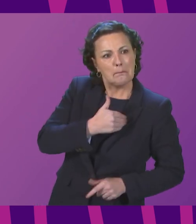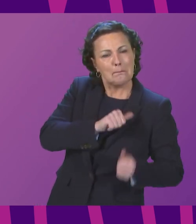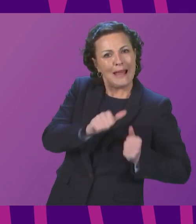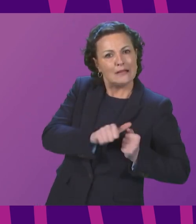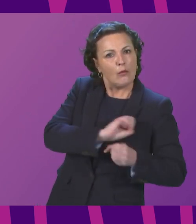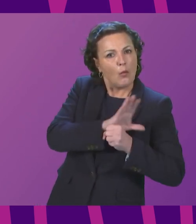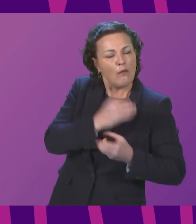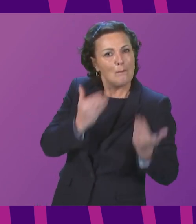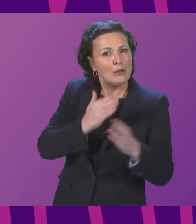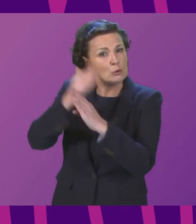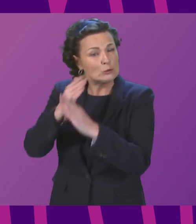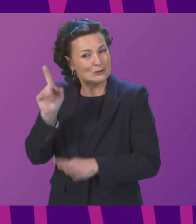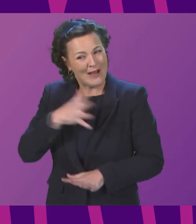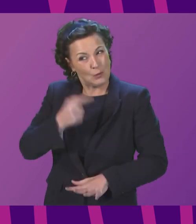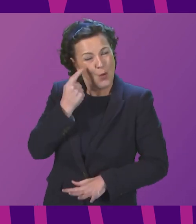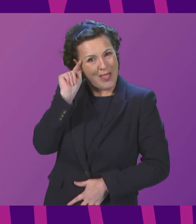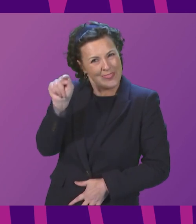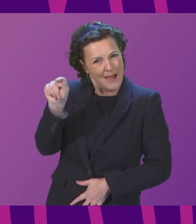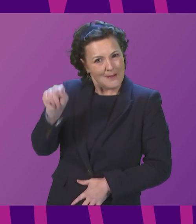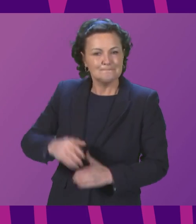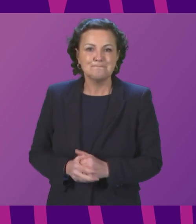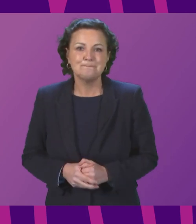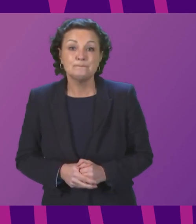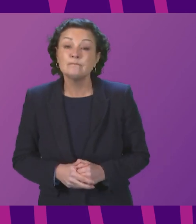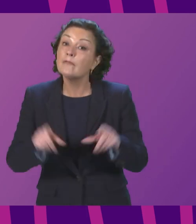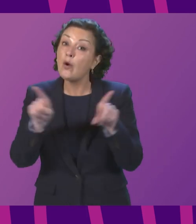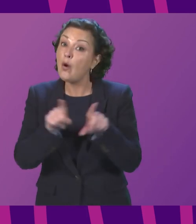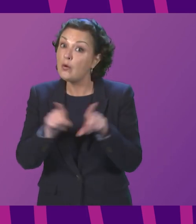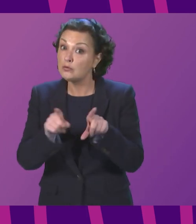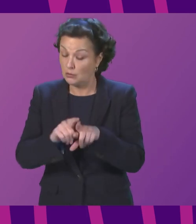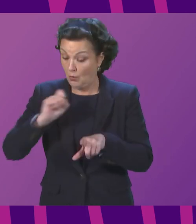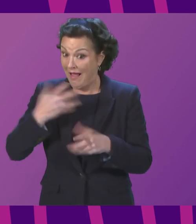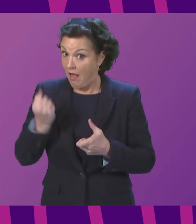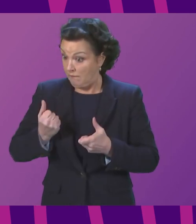As I reported last week, work is under way to better understand the detail behind the